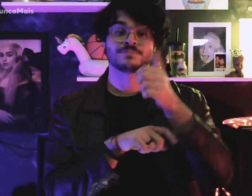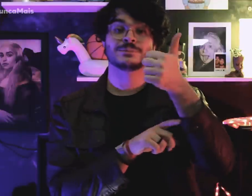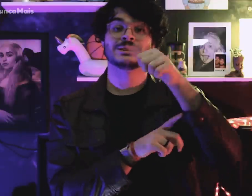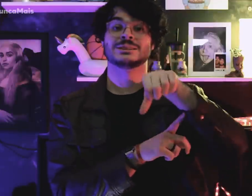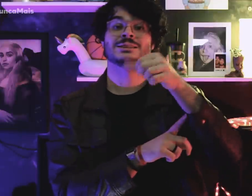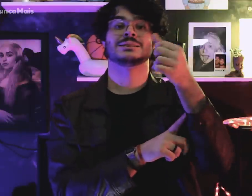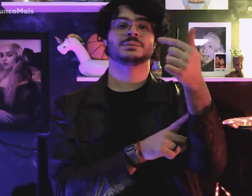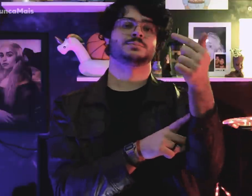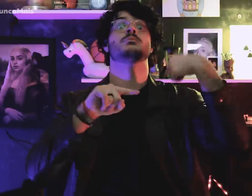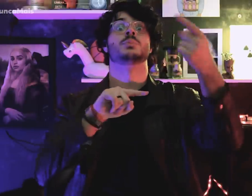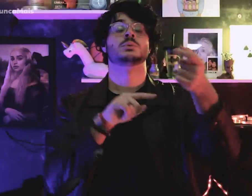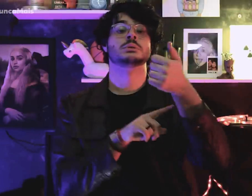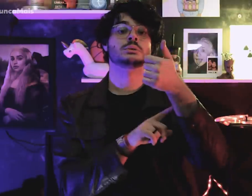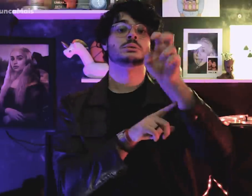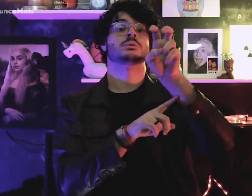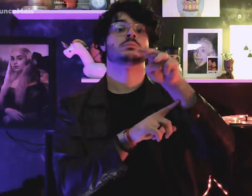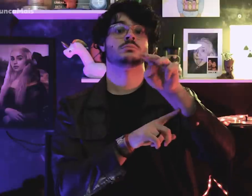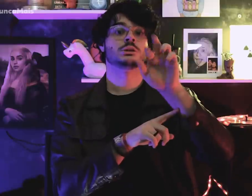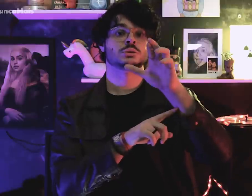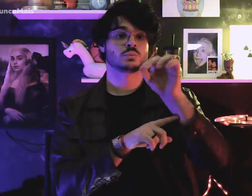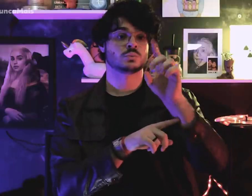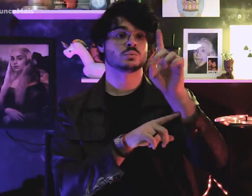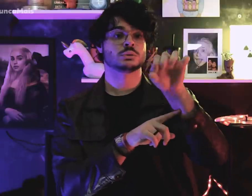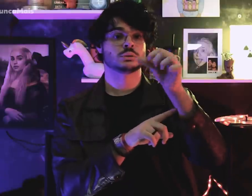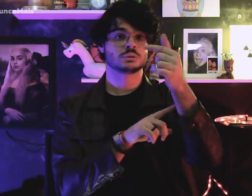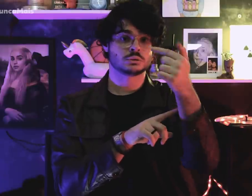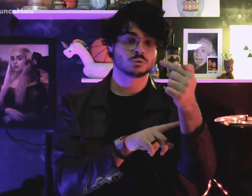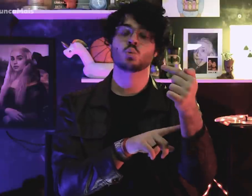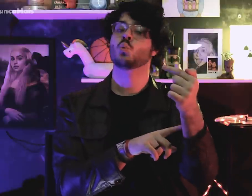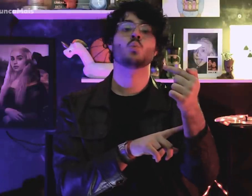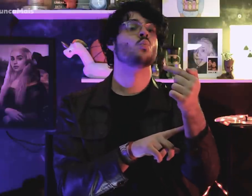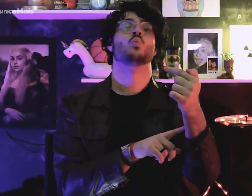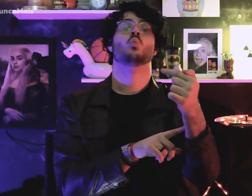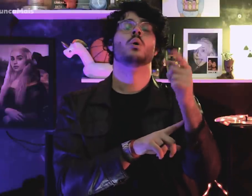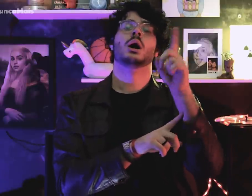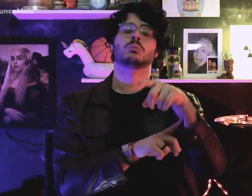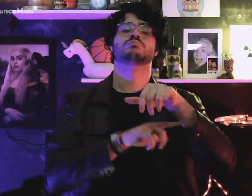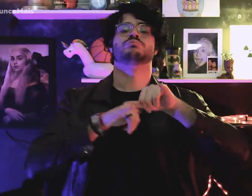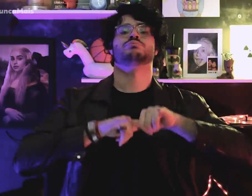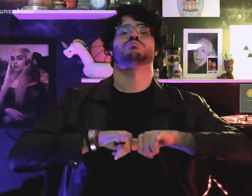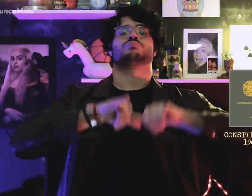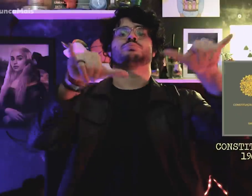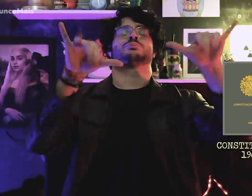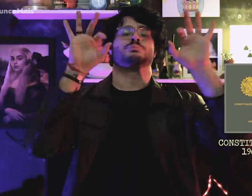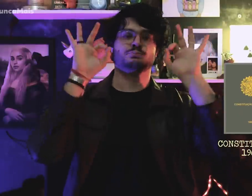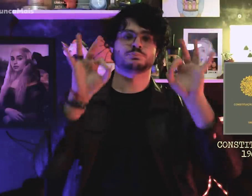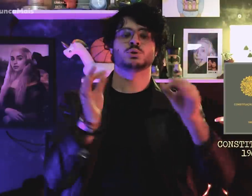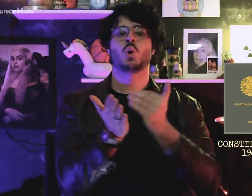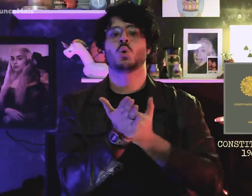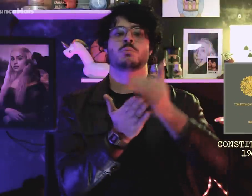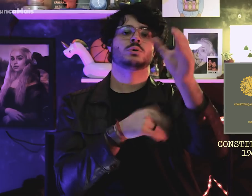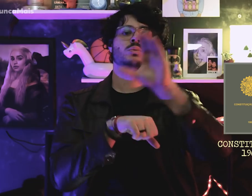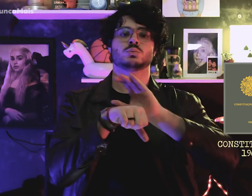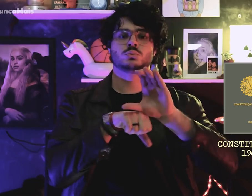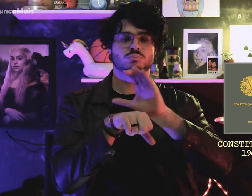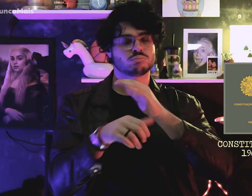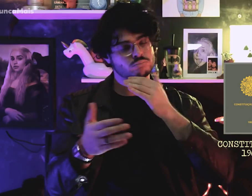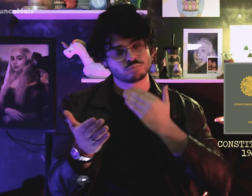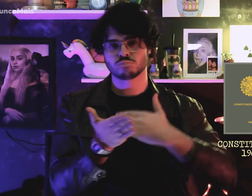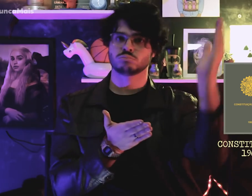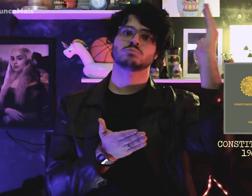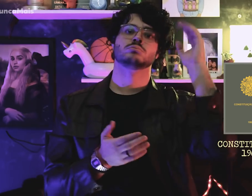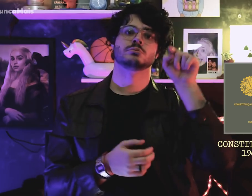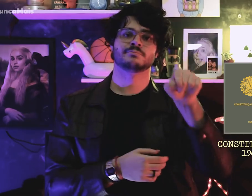and came into effect on March 15, 1967.